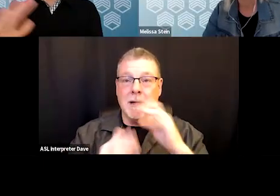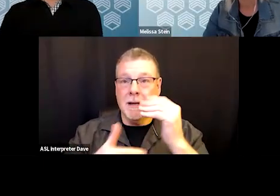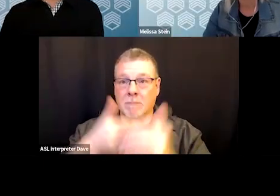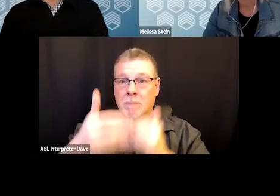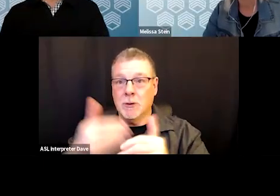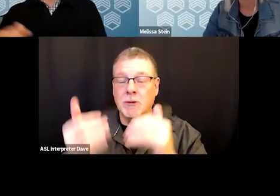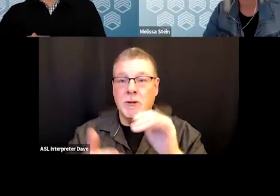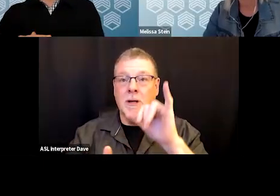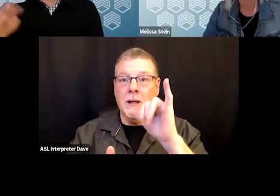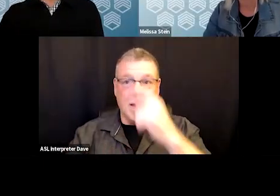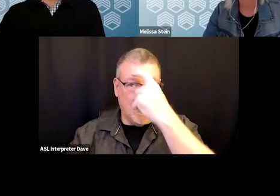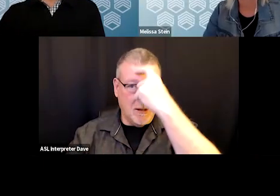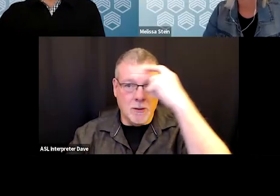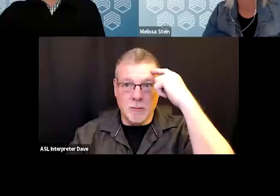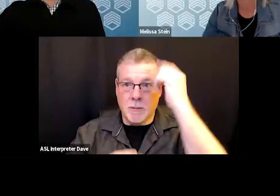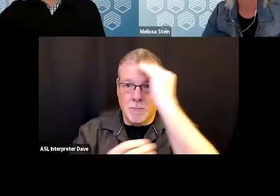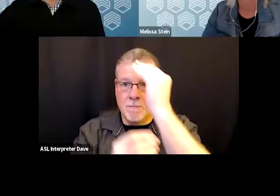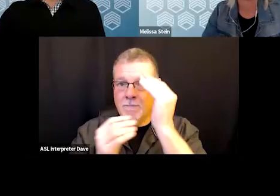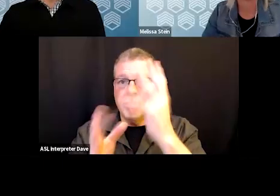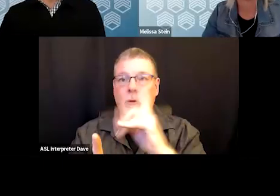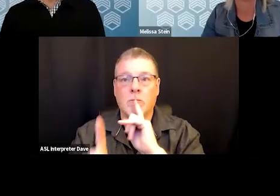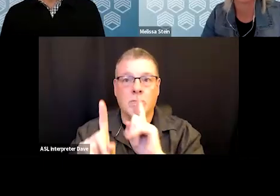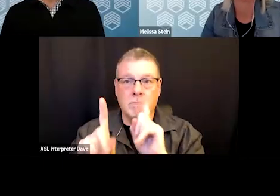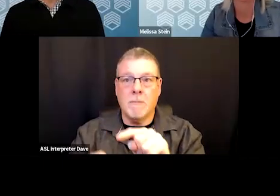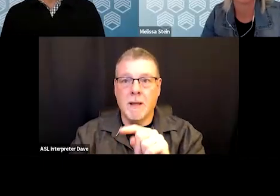that are trauma-informed, trauma-responsive, and trauma-sensitive.